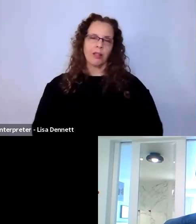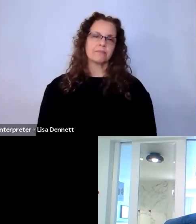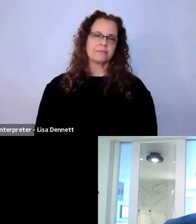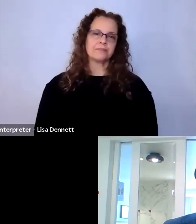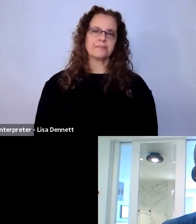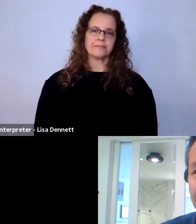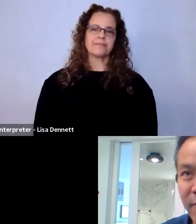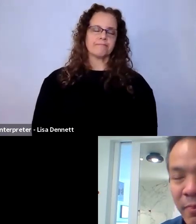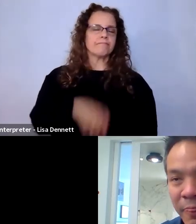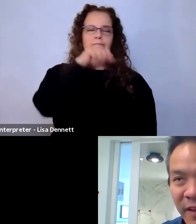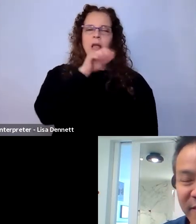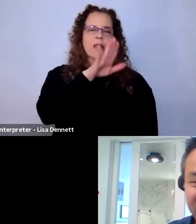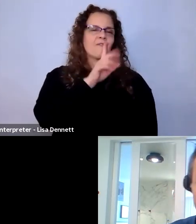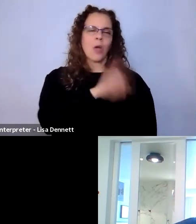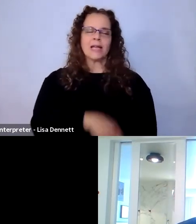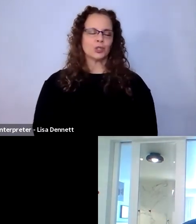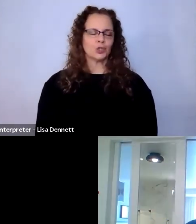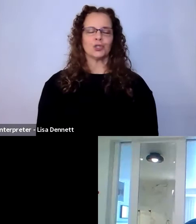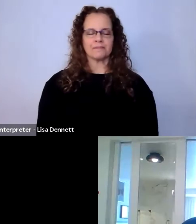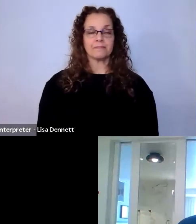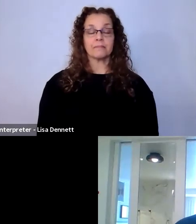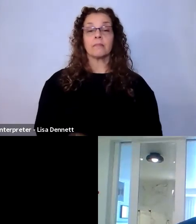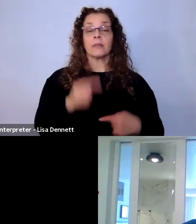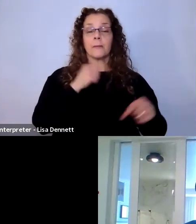Joe Devon: I love that answer all right back to the questions, this is just